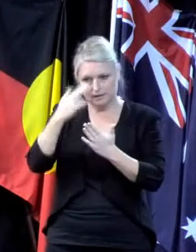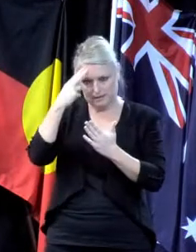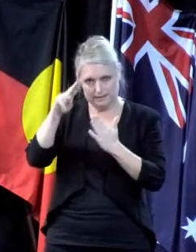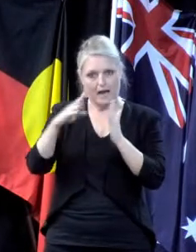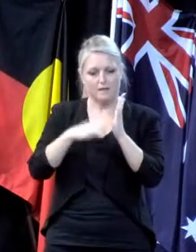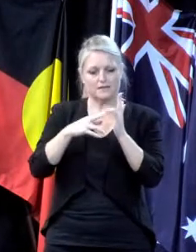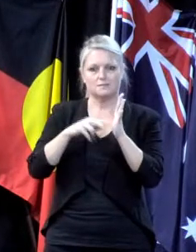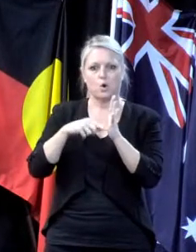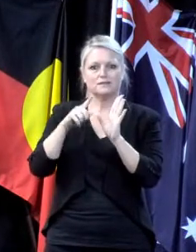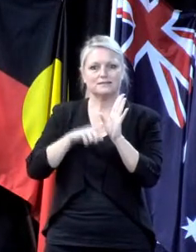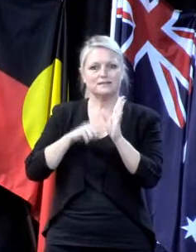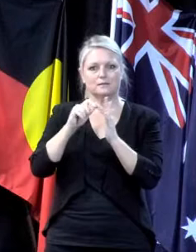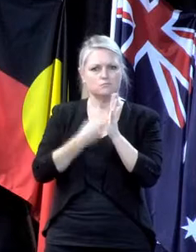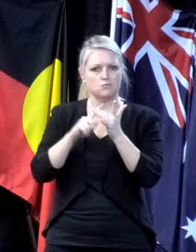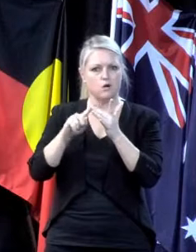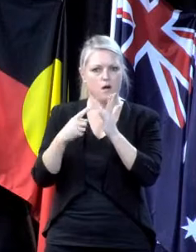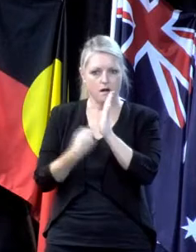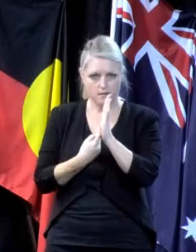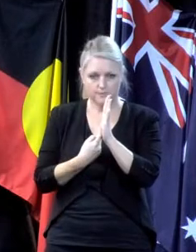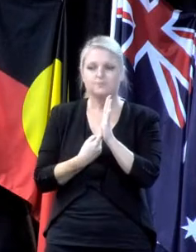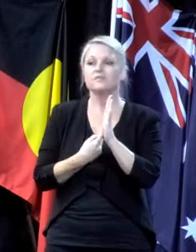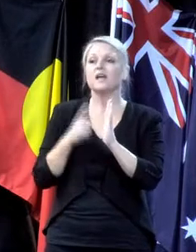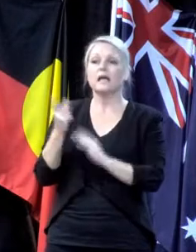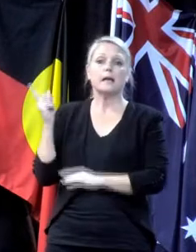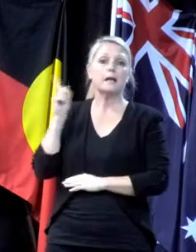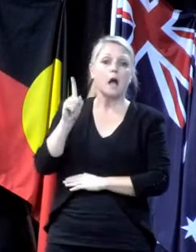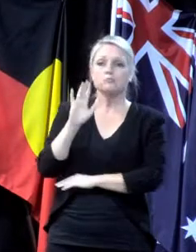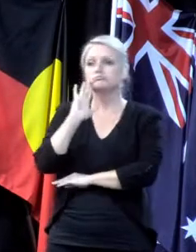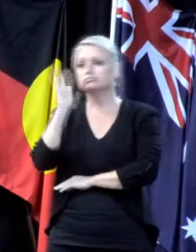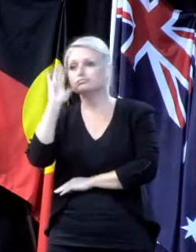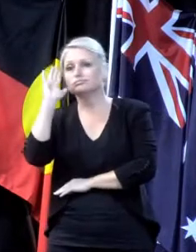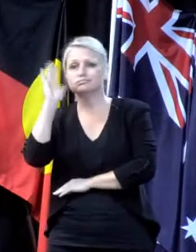And he comes, and he does a wonderful job in working with our students.